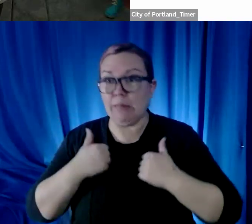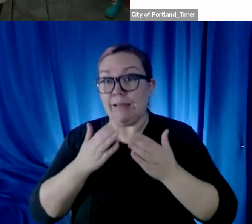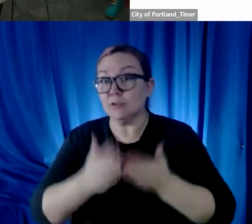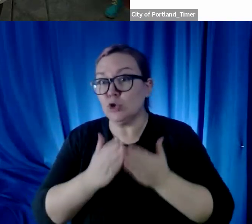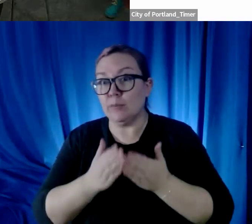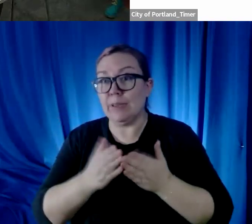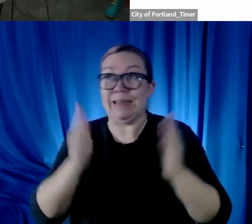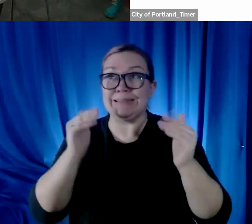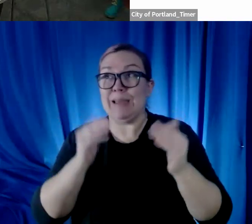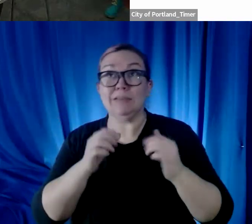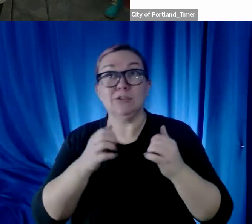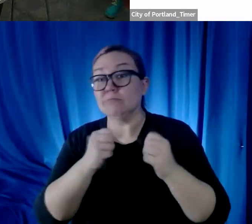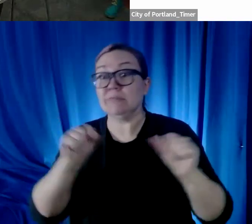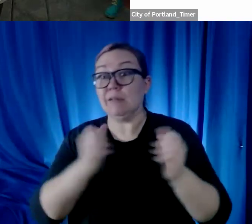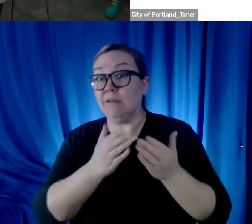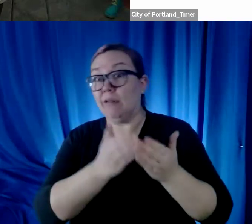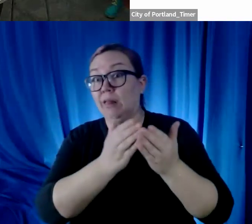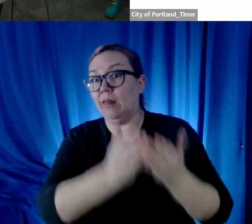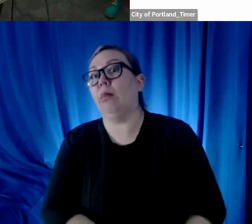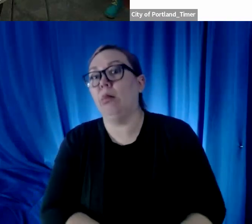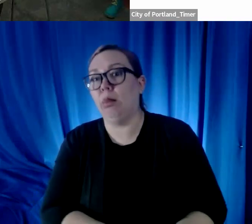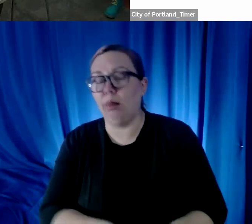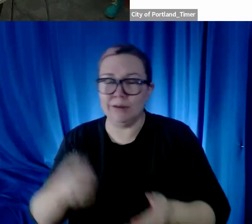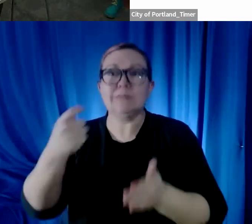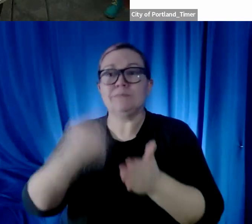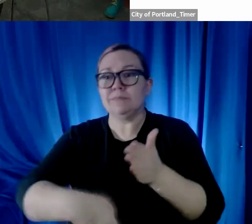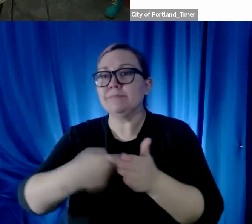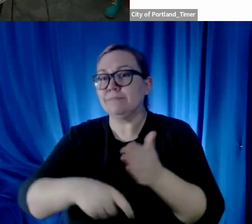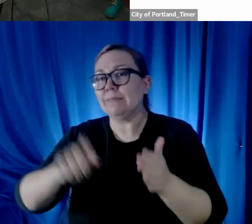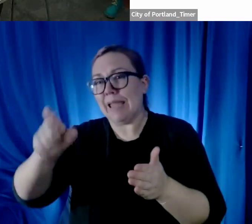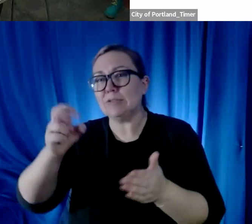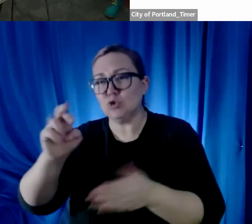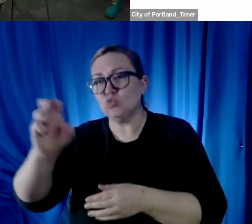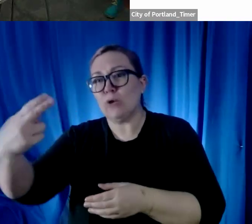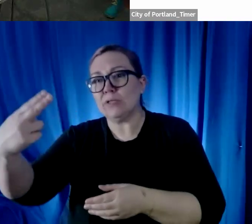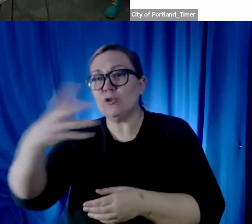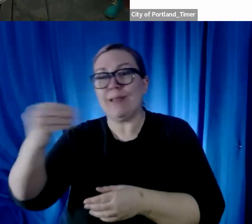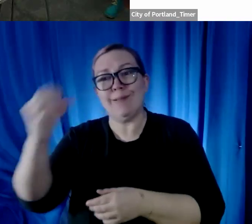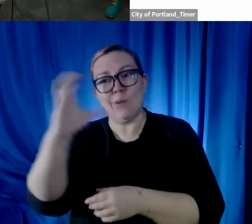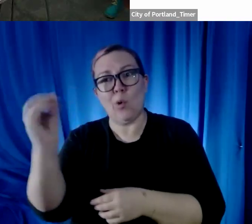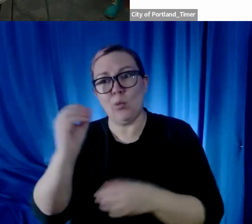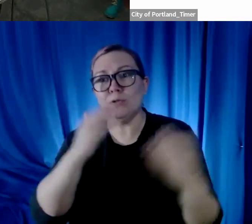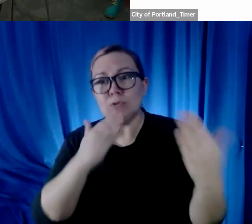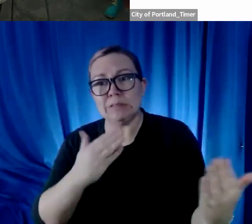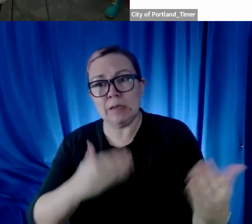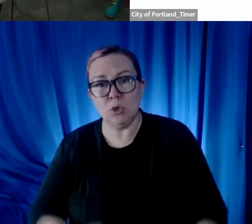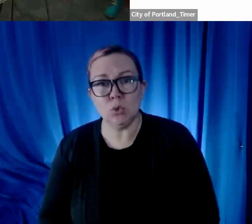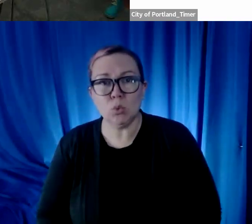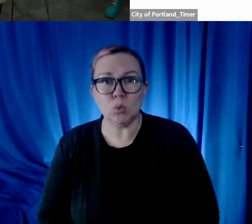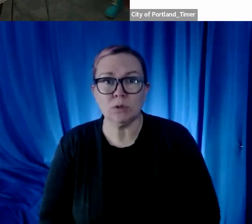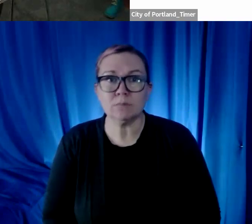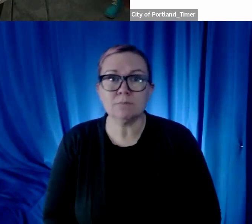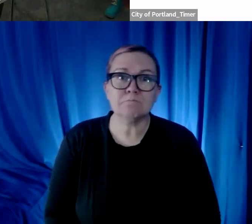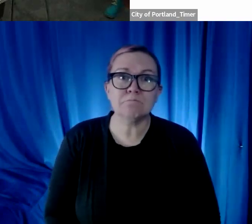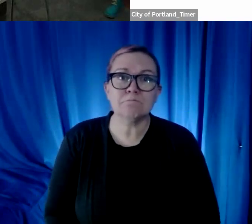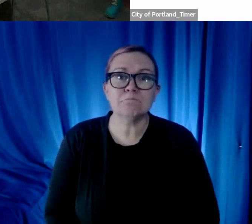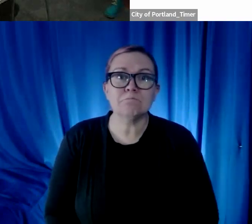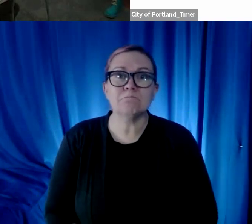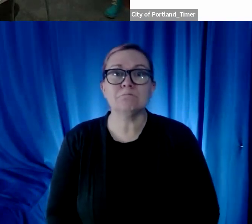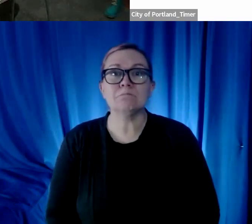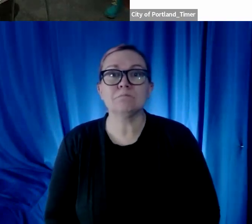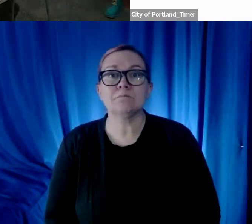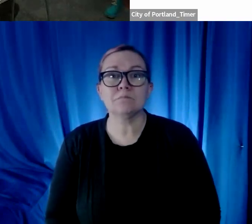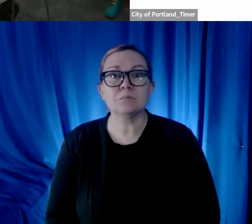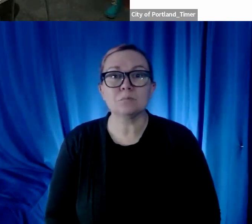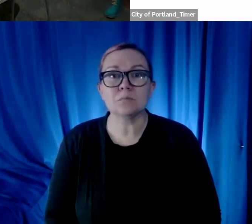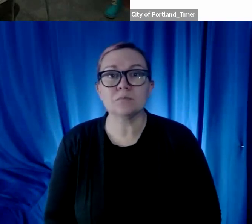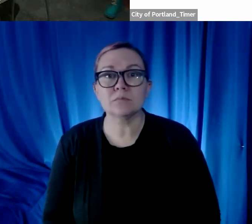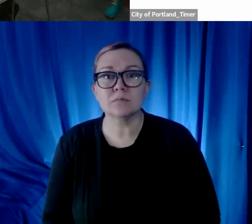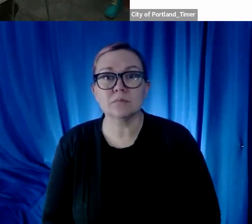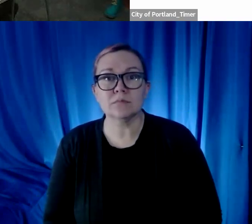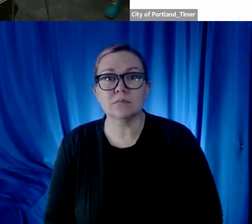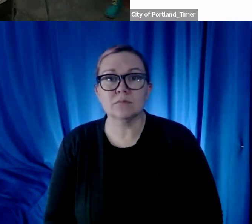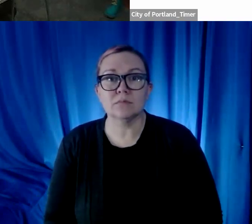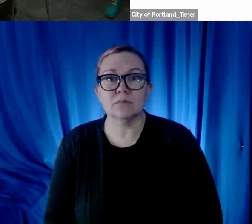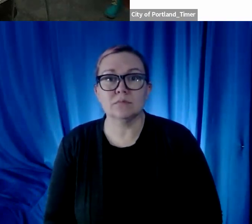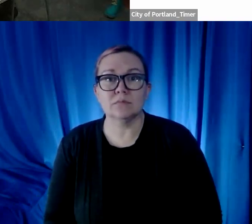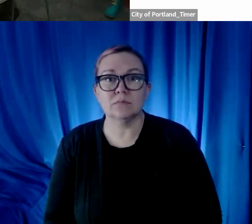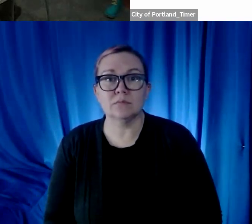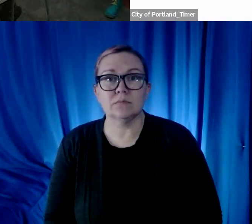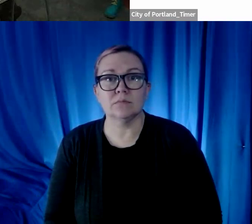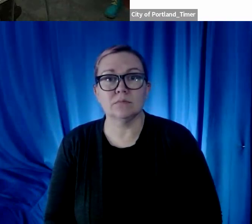Tax the rich. Tax the corporations. Thank you.